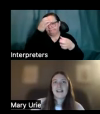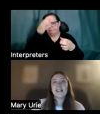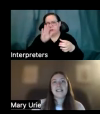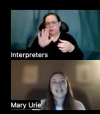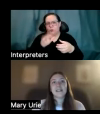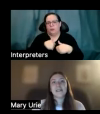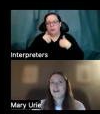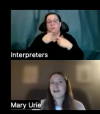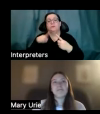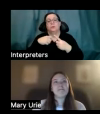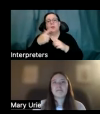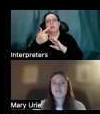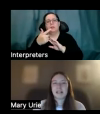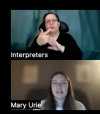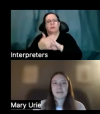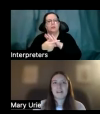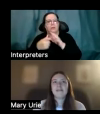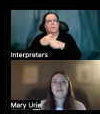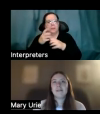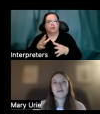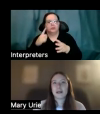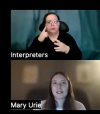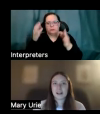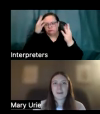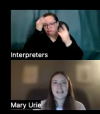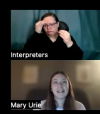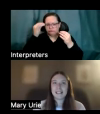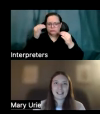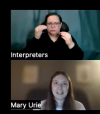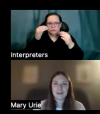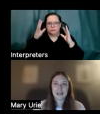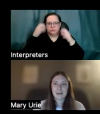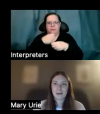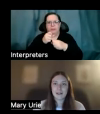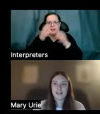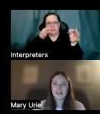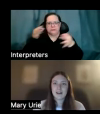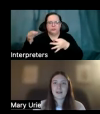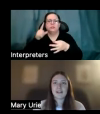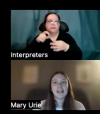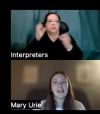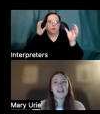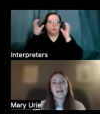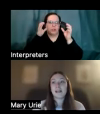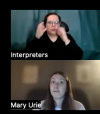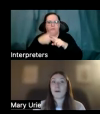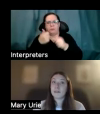they need to hear from everyone who knows about this topic. They need to hear from the experts so that they can make informed